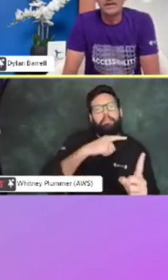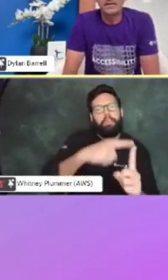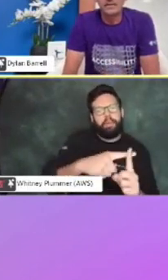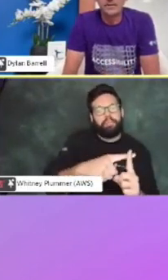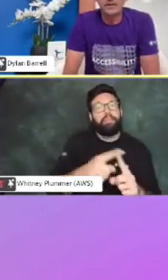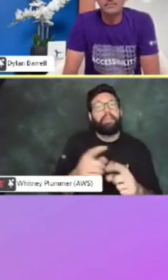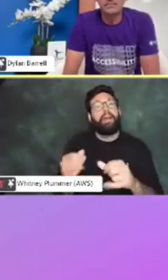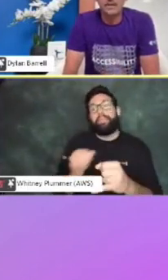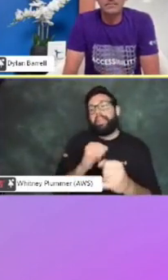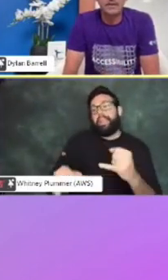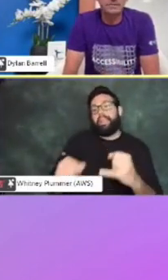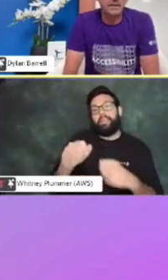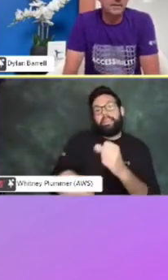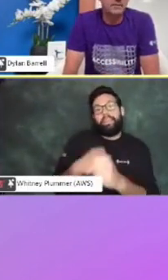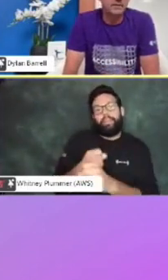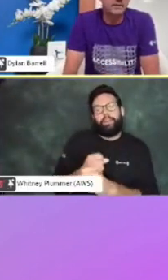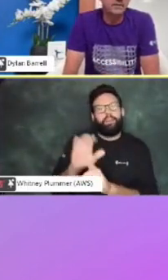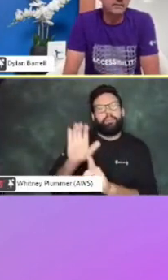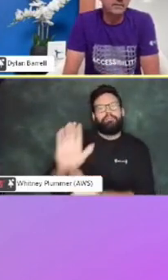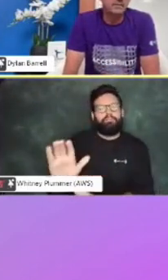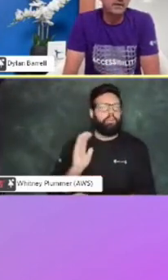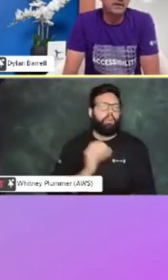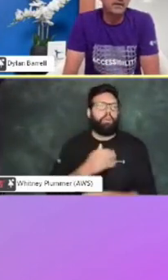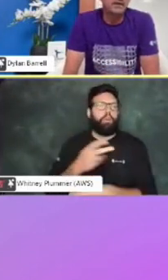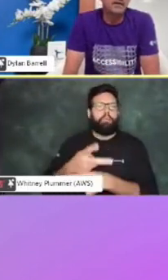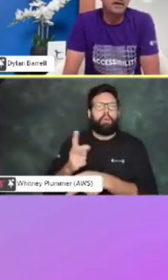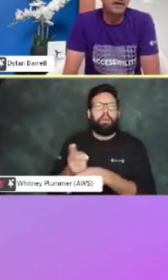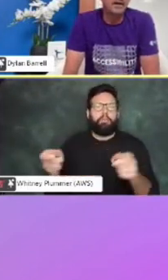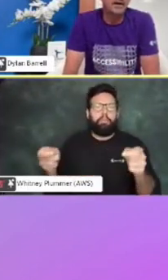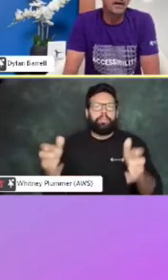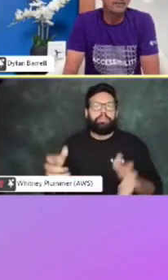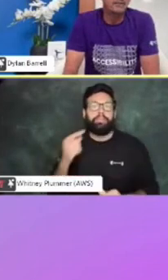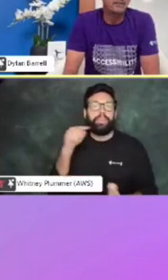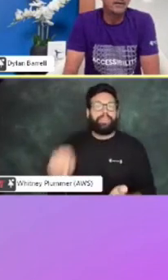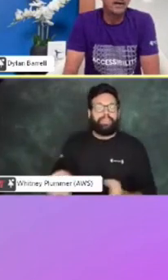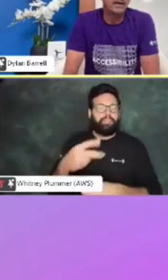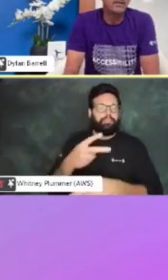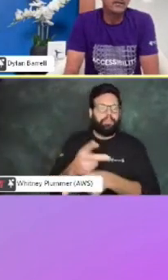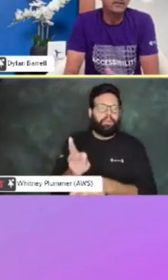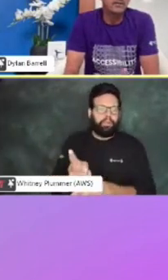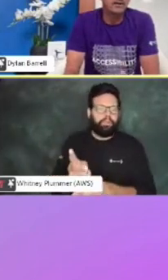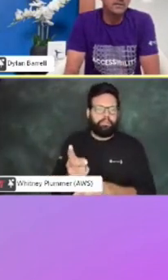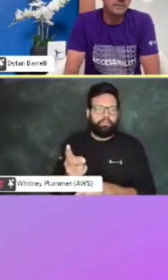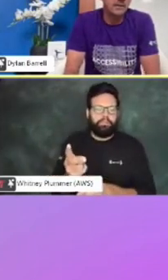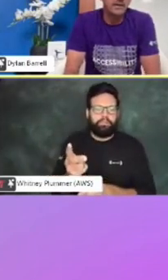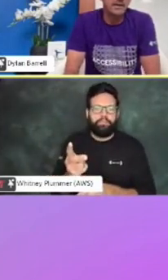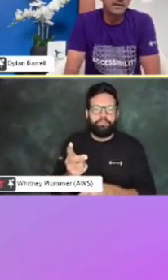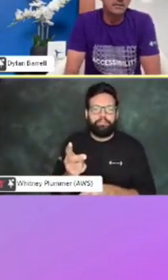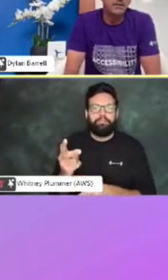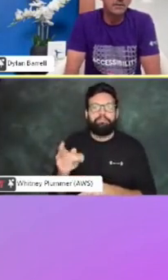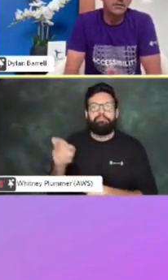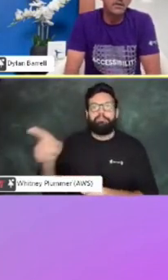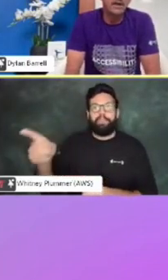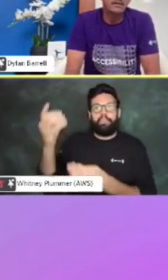who's a product manager for the for this product has promised me that you will be able